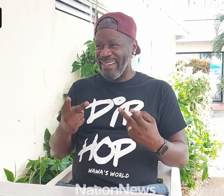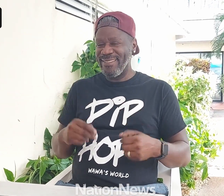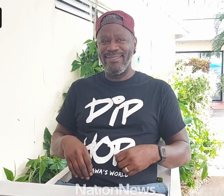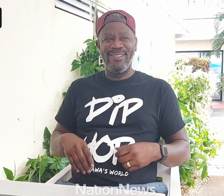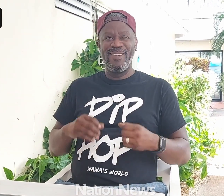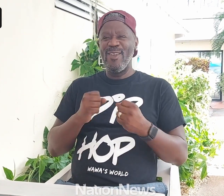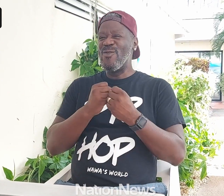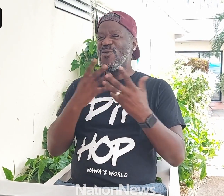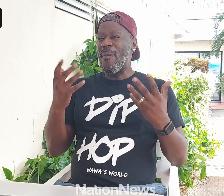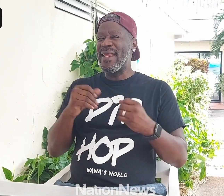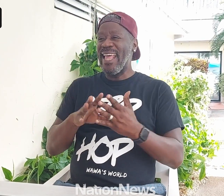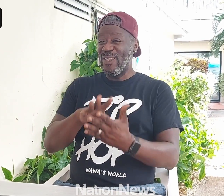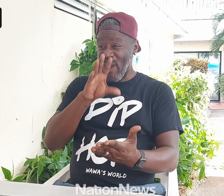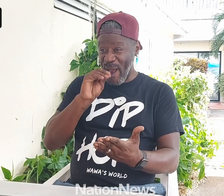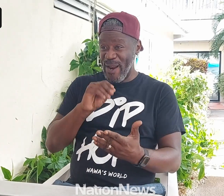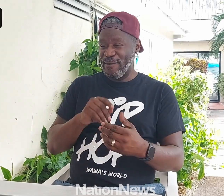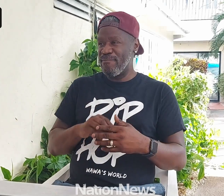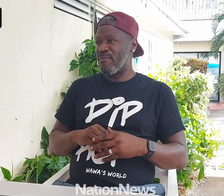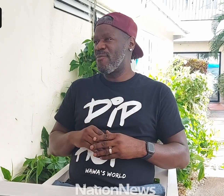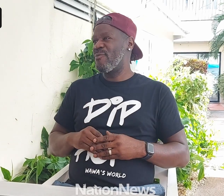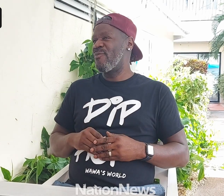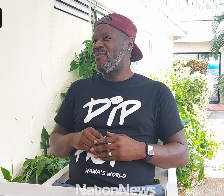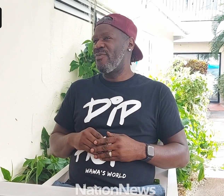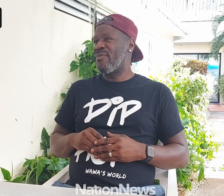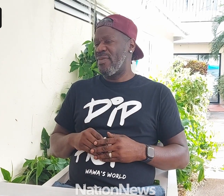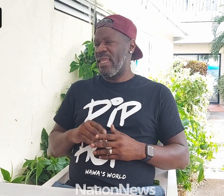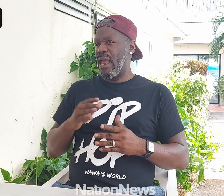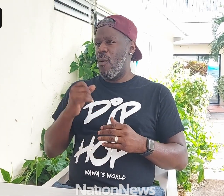many different things that you can see and experience and learn when it comes to deaf